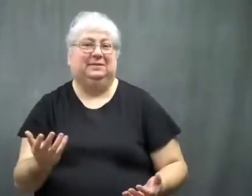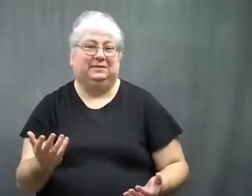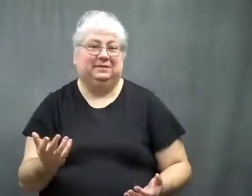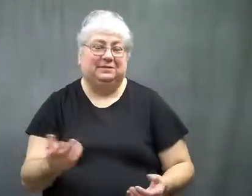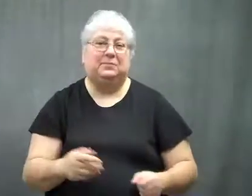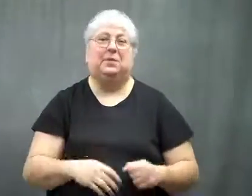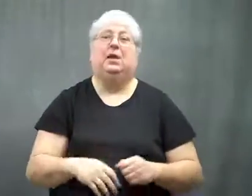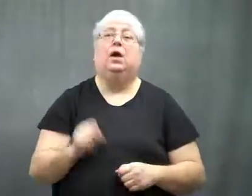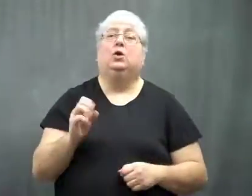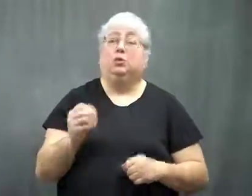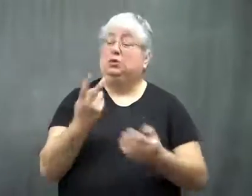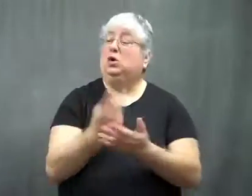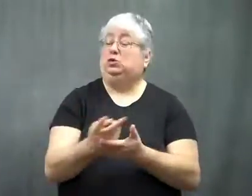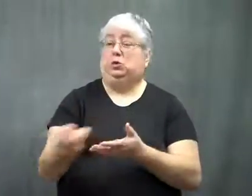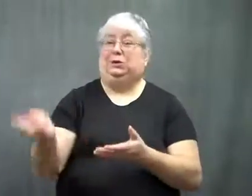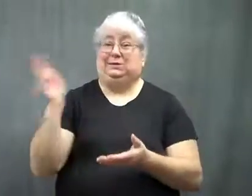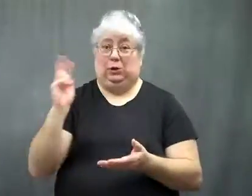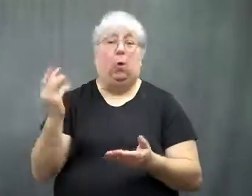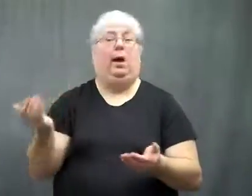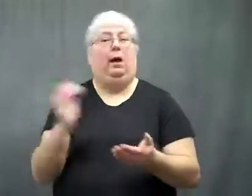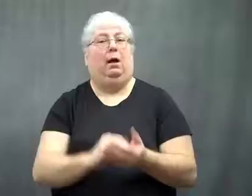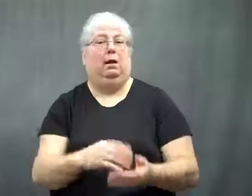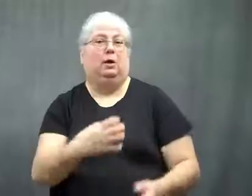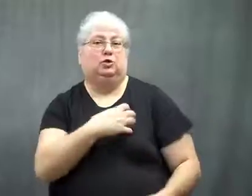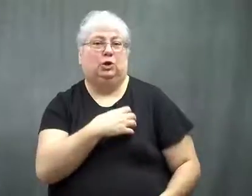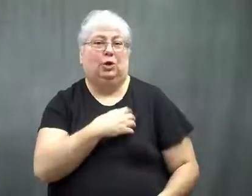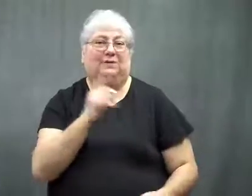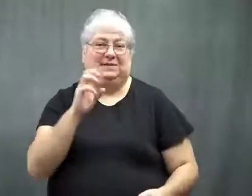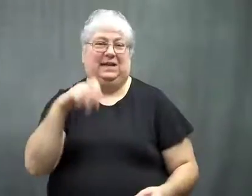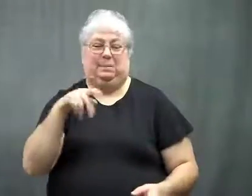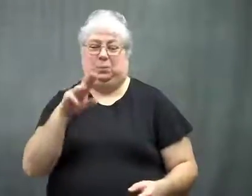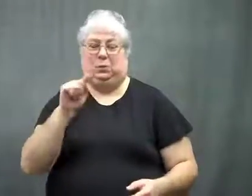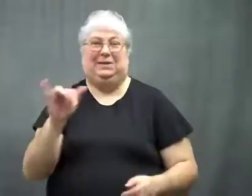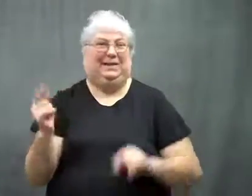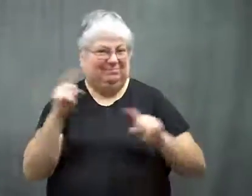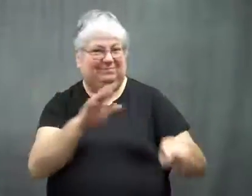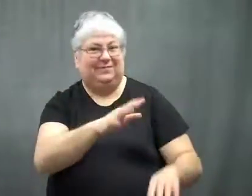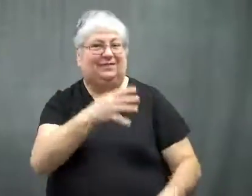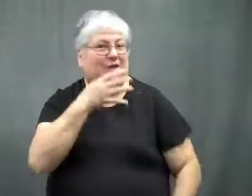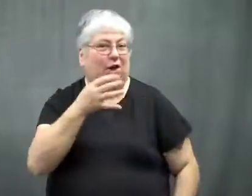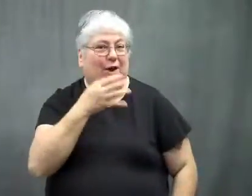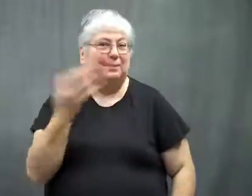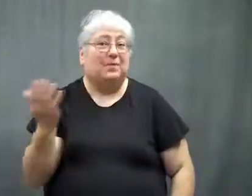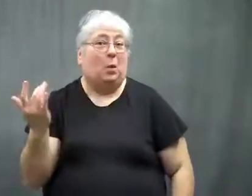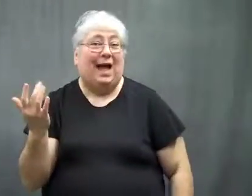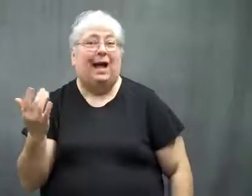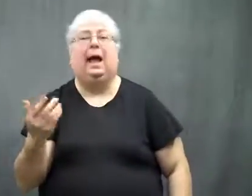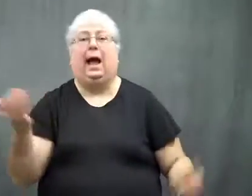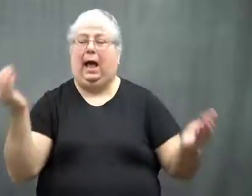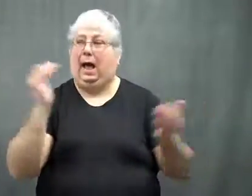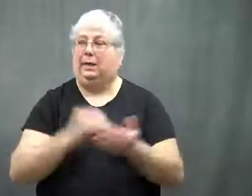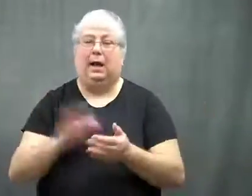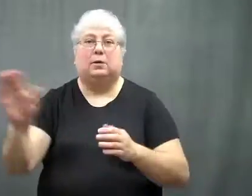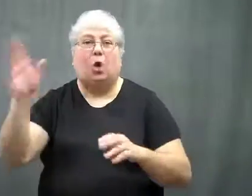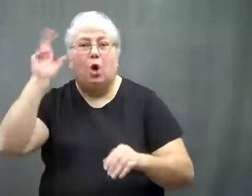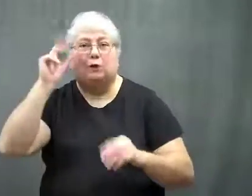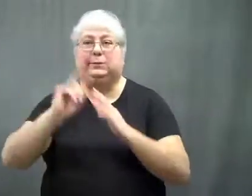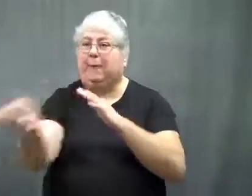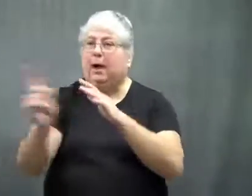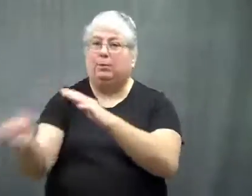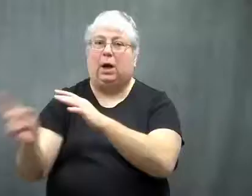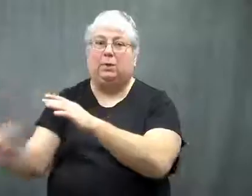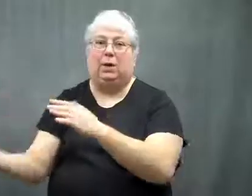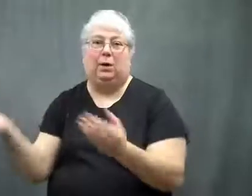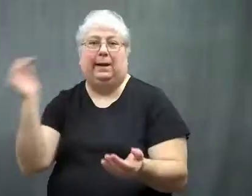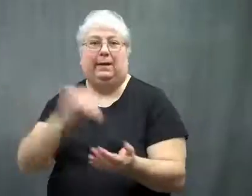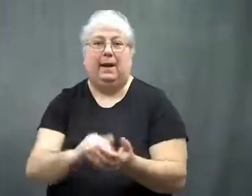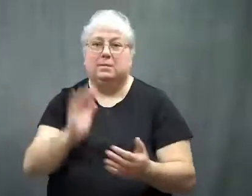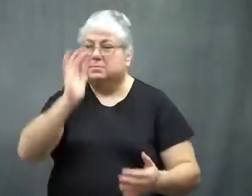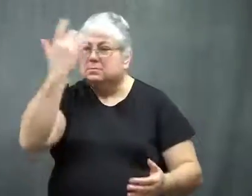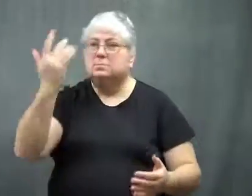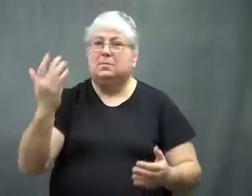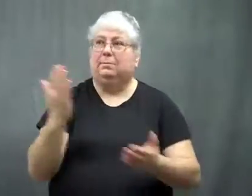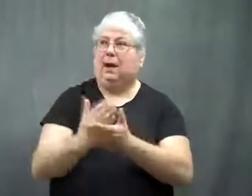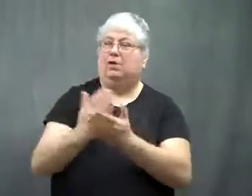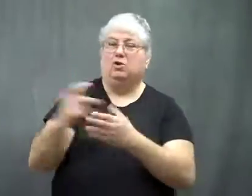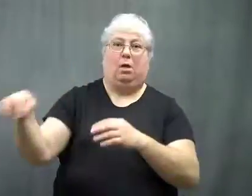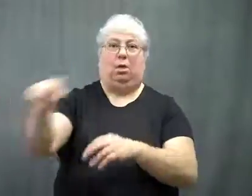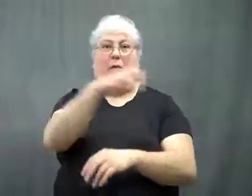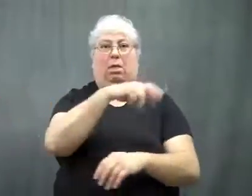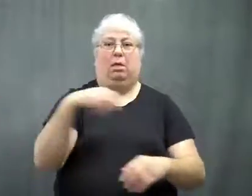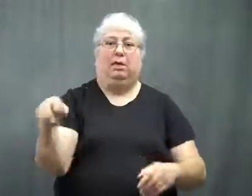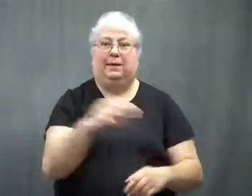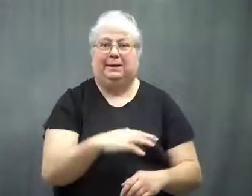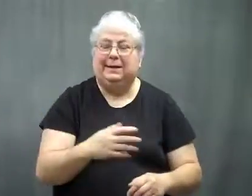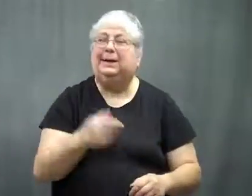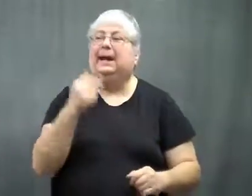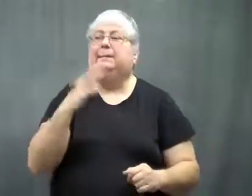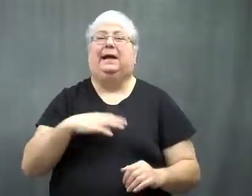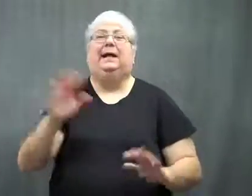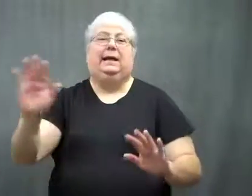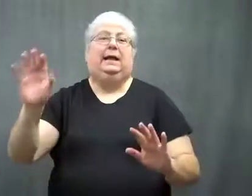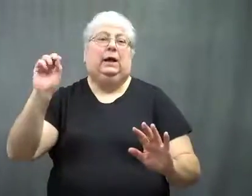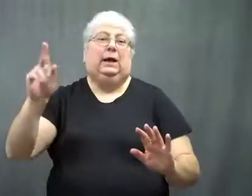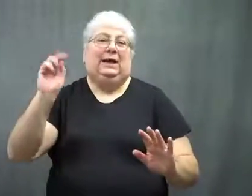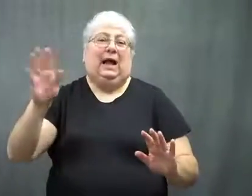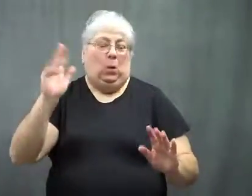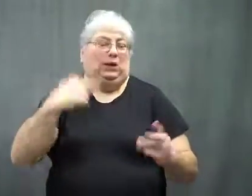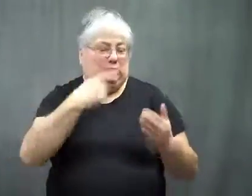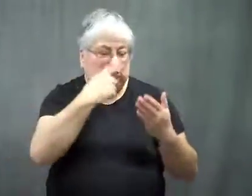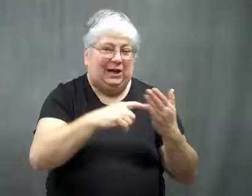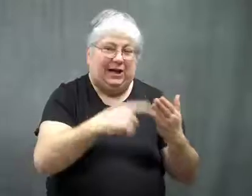Two weeks ago, a sheriff's deputy came by again. His horses had escaped.